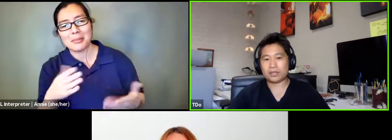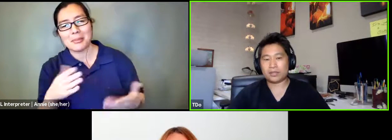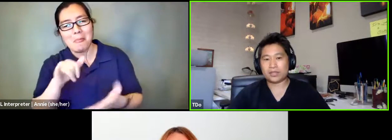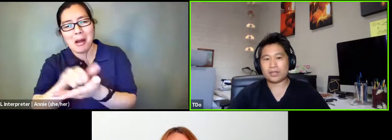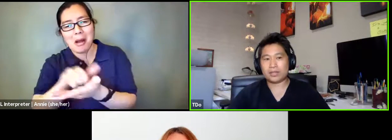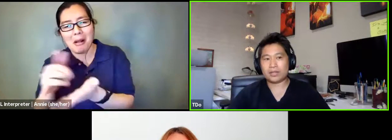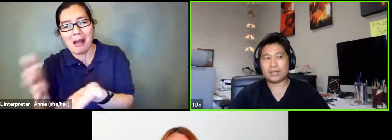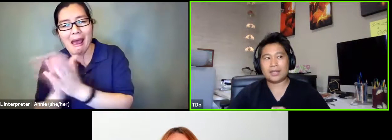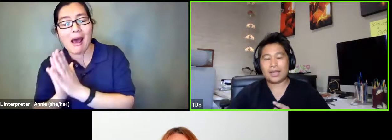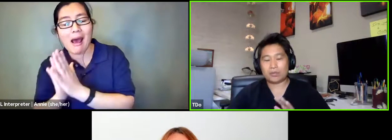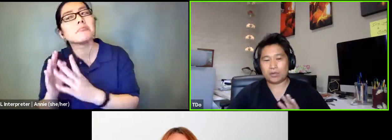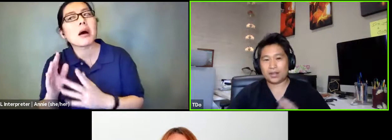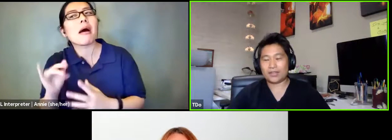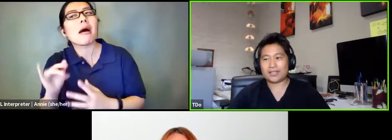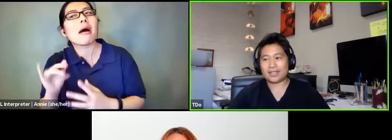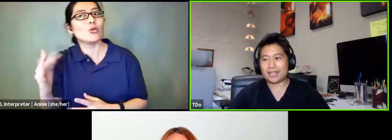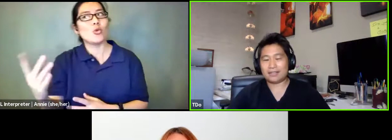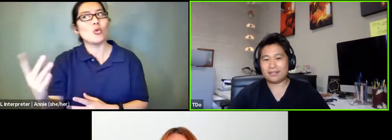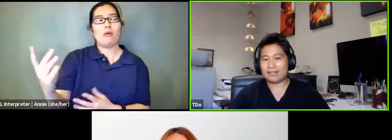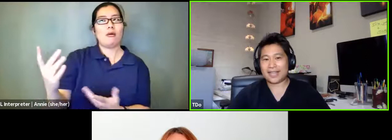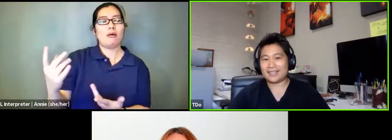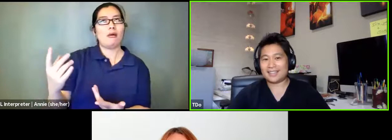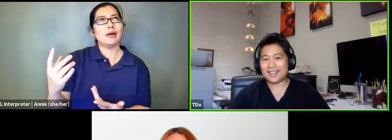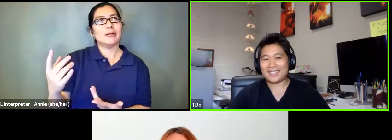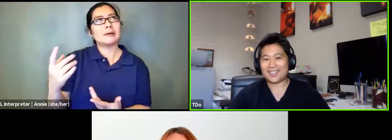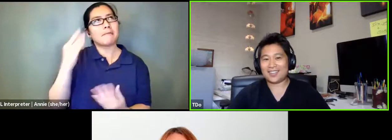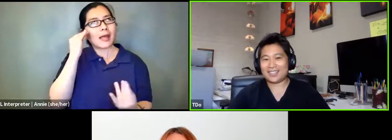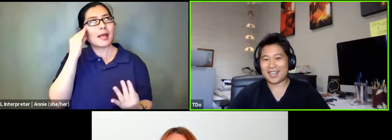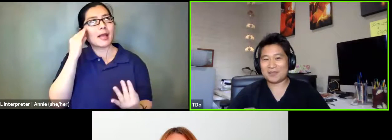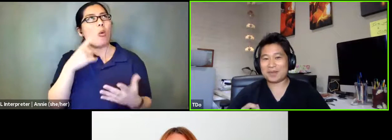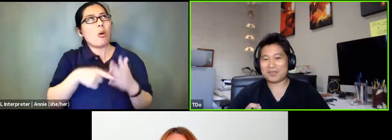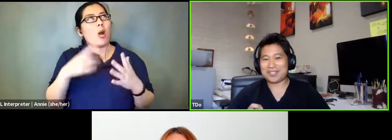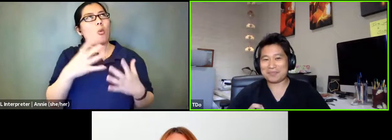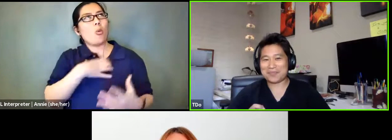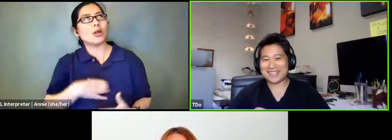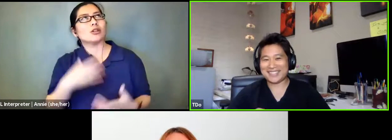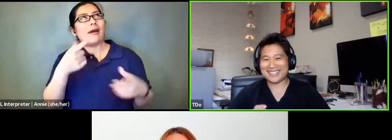little bit sooner. I will caveat and say Gladly did not take a long time. I am just impatient.